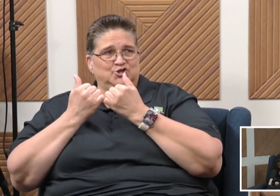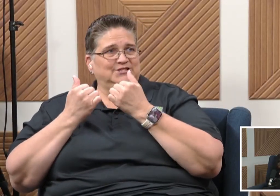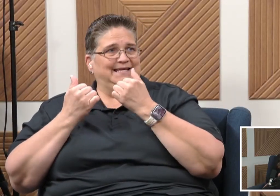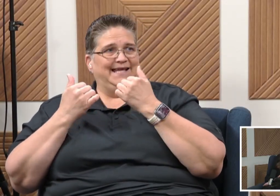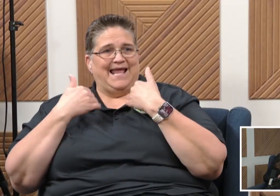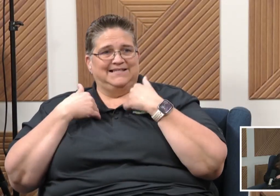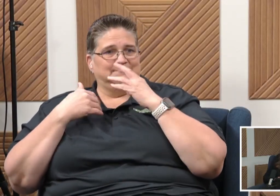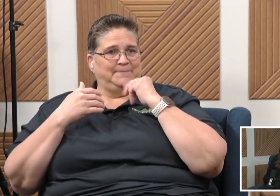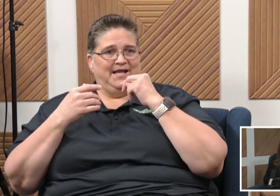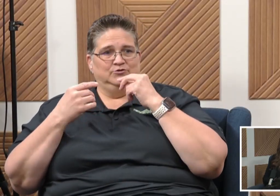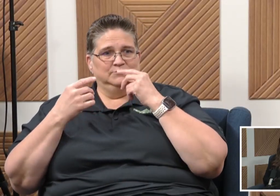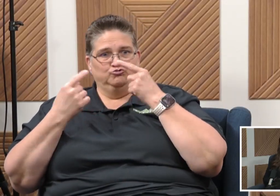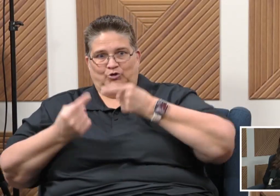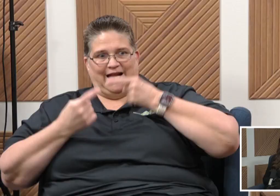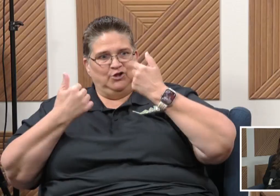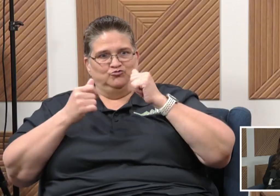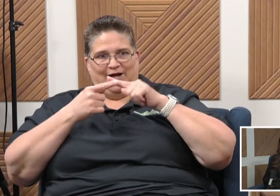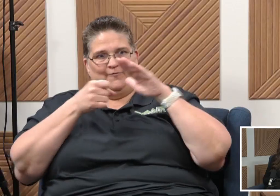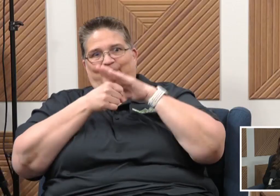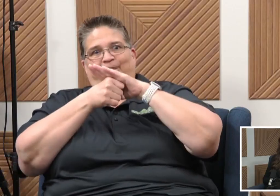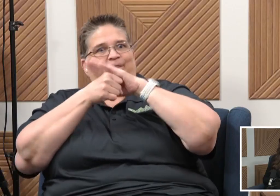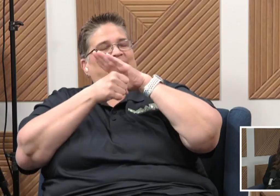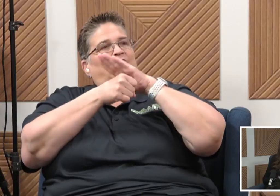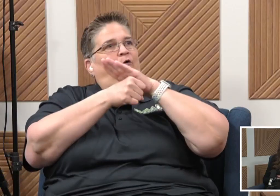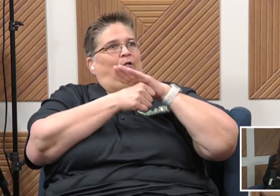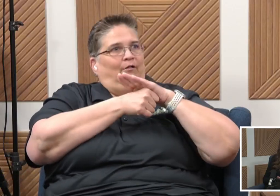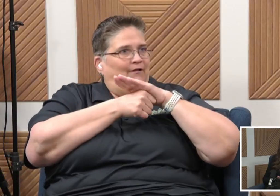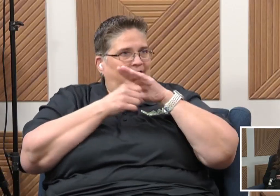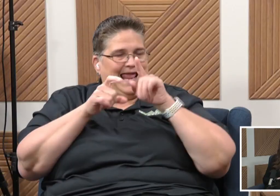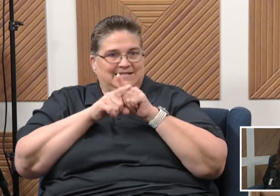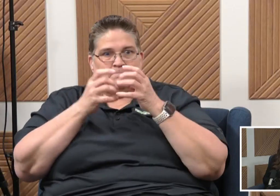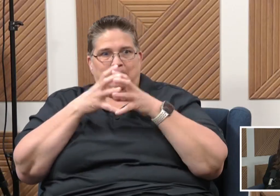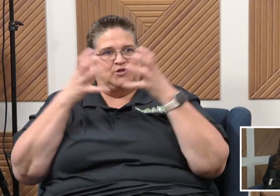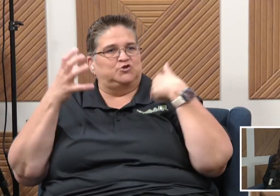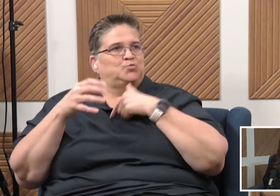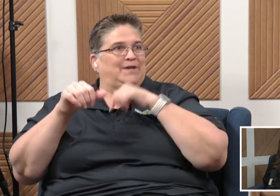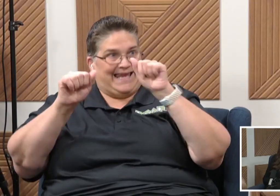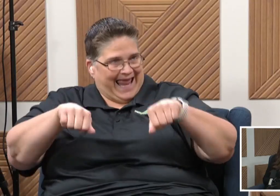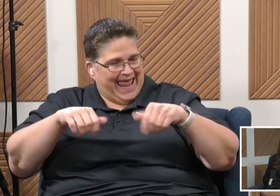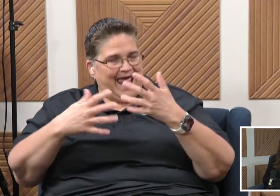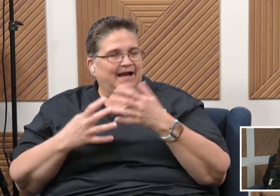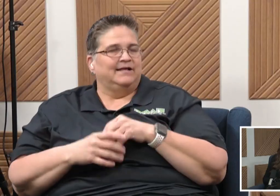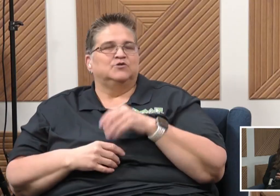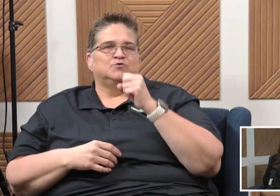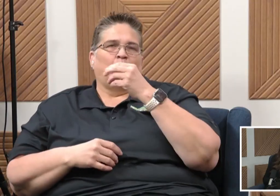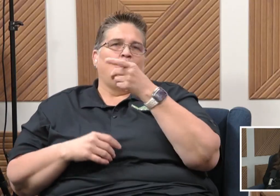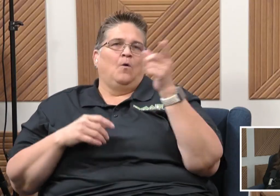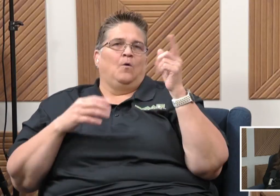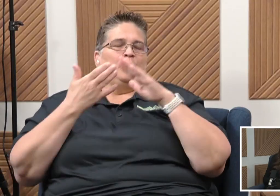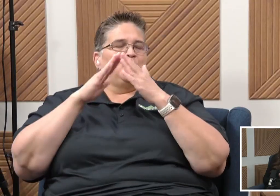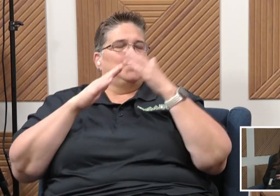I mean, we have an interpreting agency, and we're struggling to cover all of the jobs that we have available, and we're doing the best that we can.